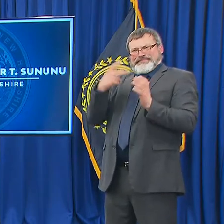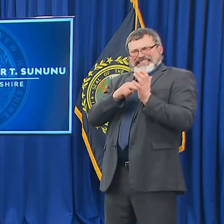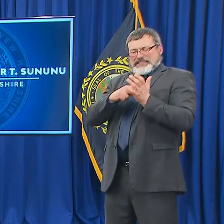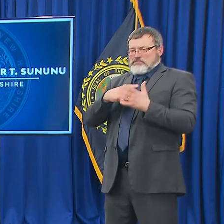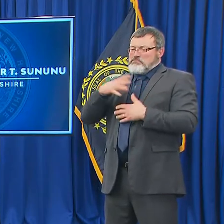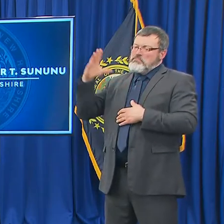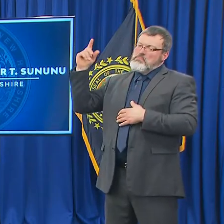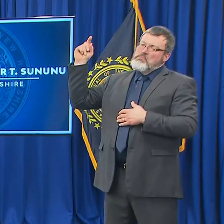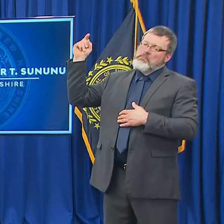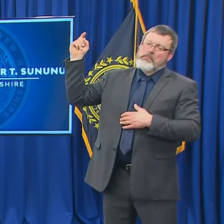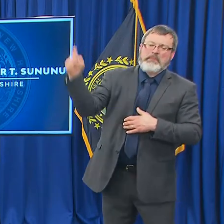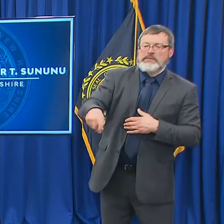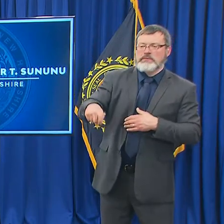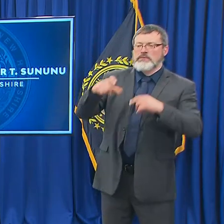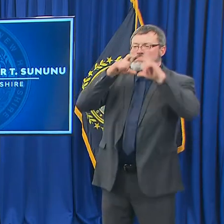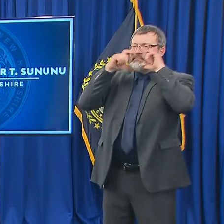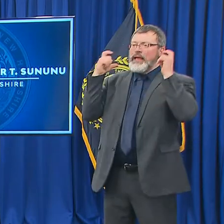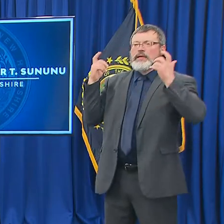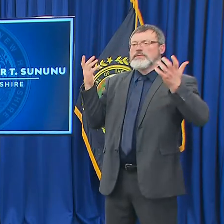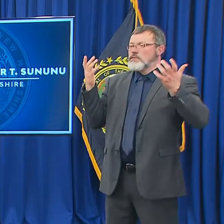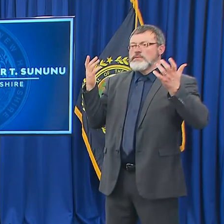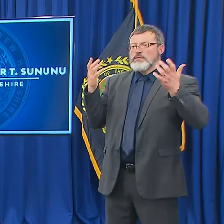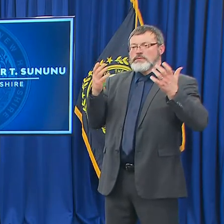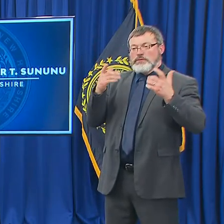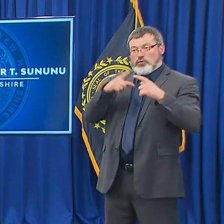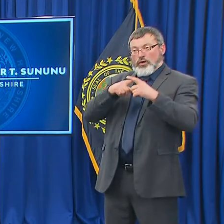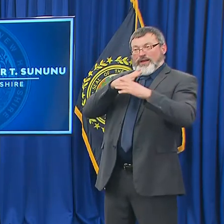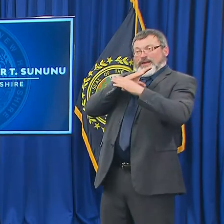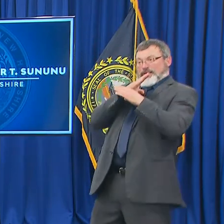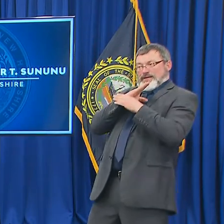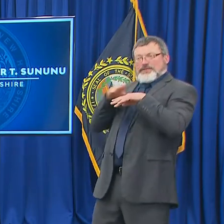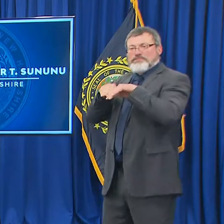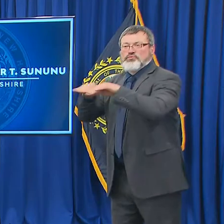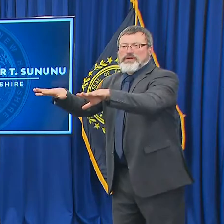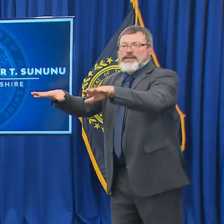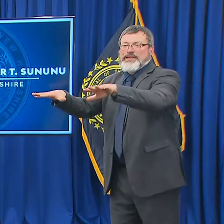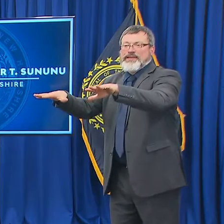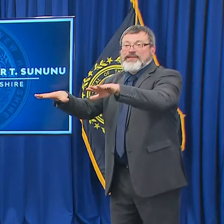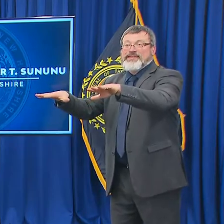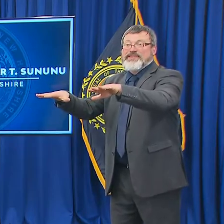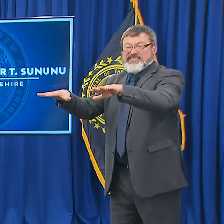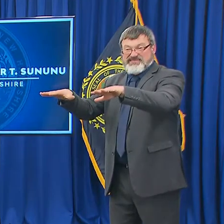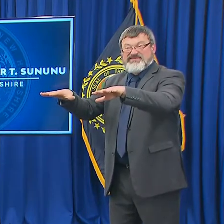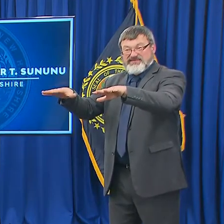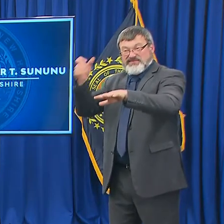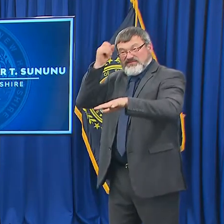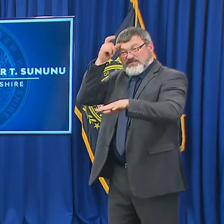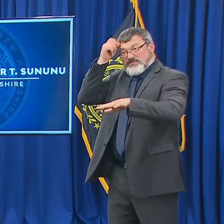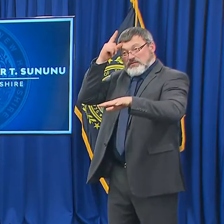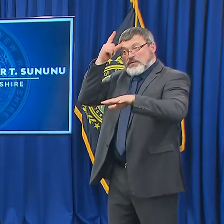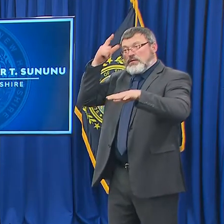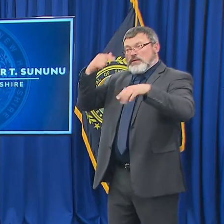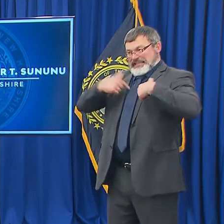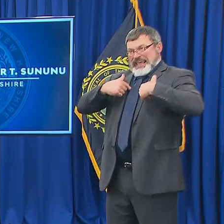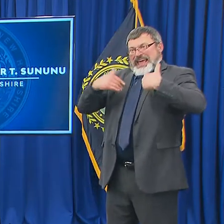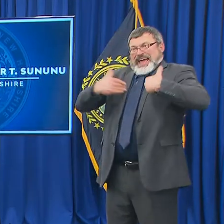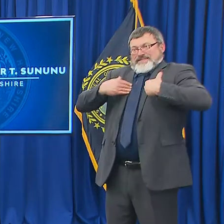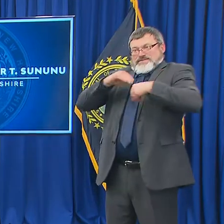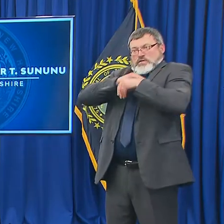OK. A couple other subjects we want to talk about. And then we can open it for questions. The other one speaking of the economy